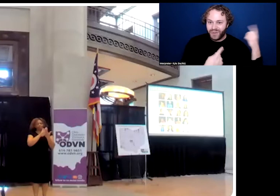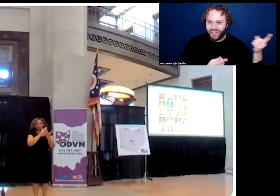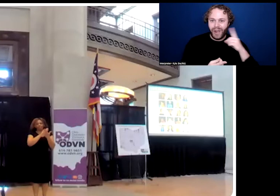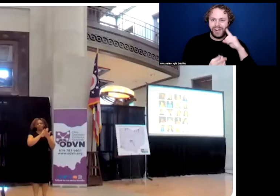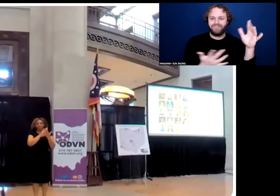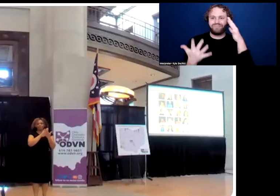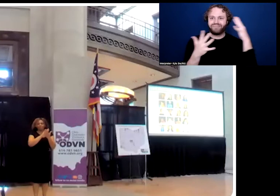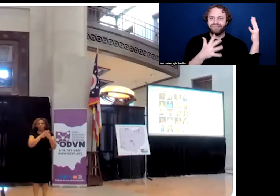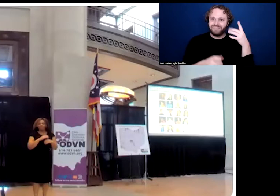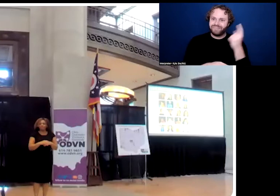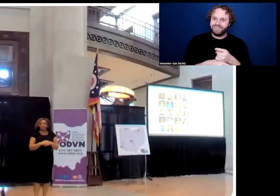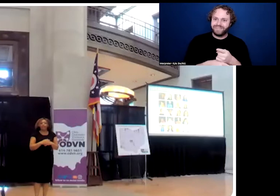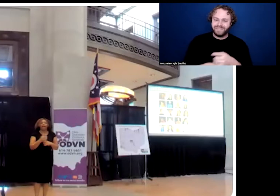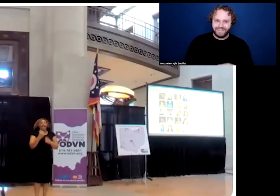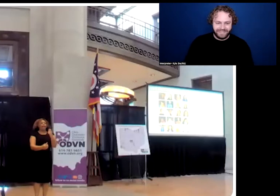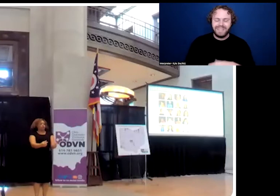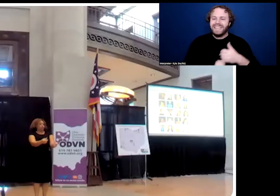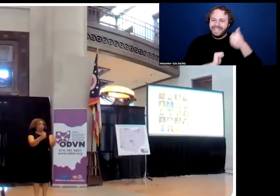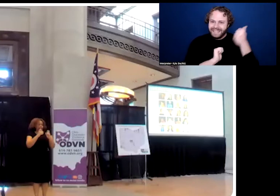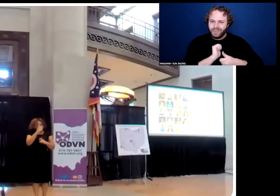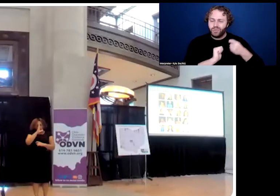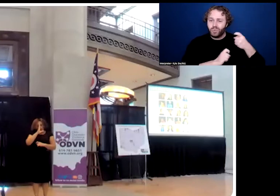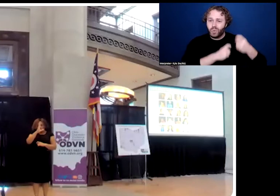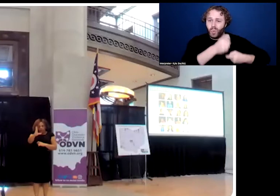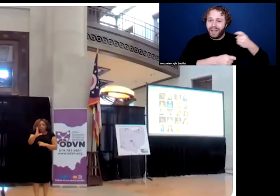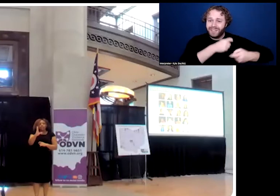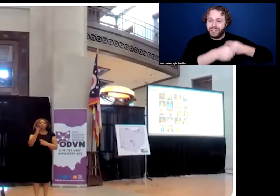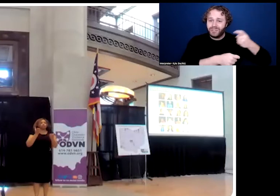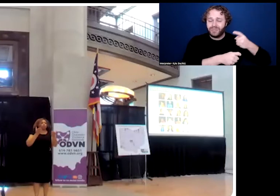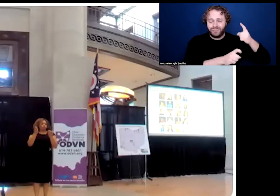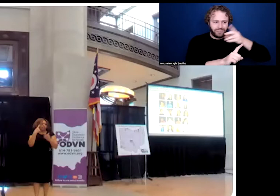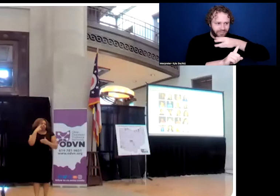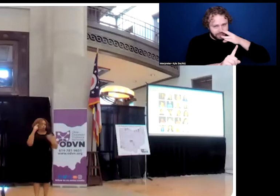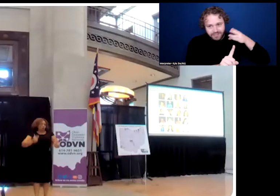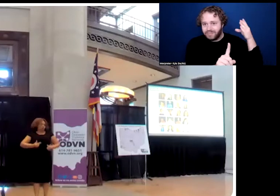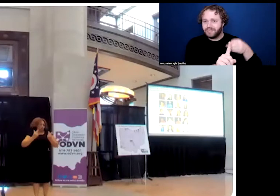You know that every donation goes directly toward the services for survivors and their children.